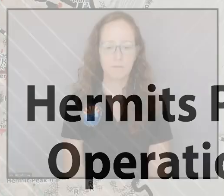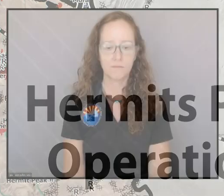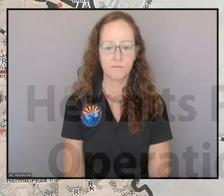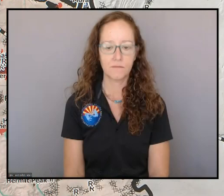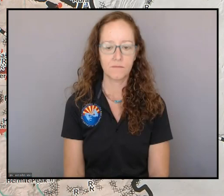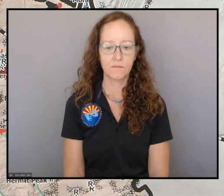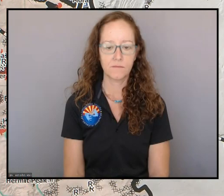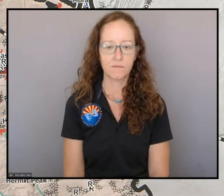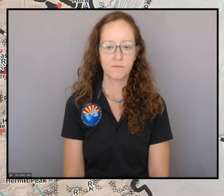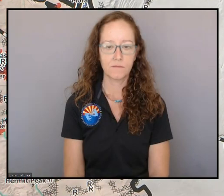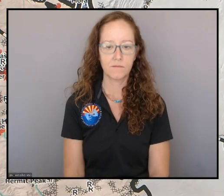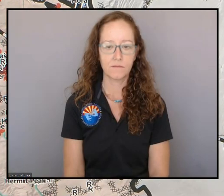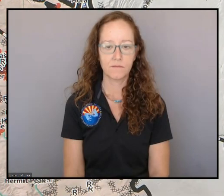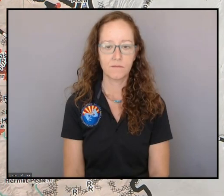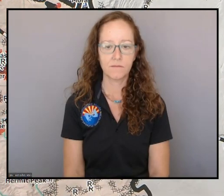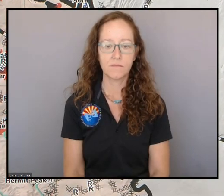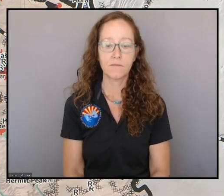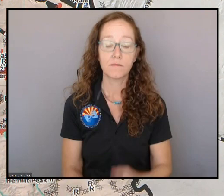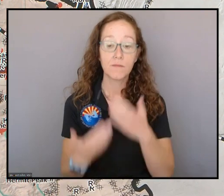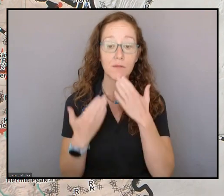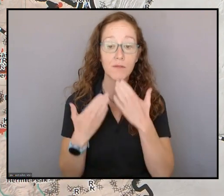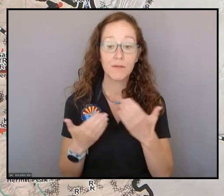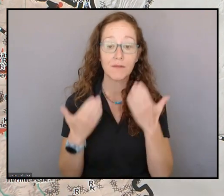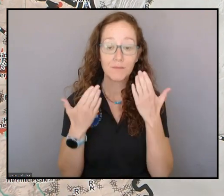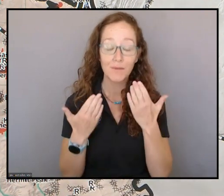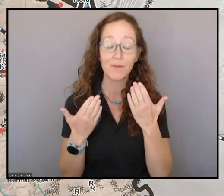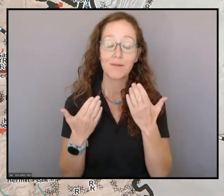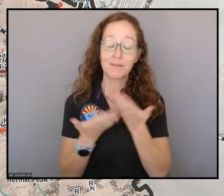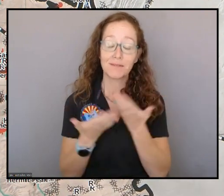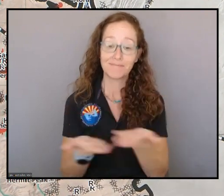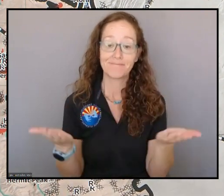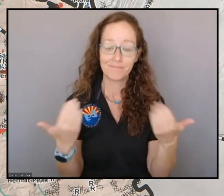Good morning everybody. John Chester, Operations for